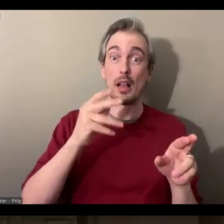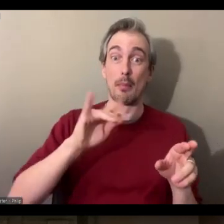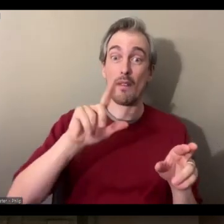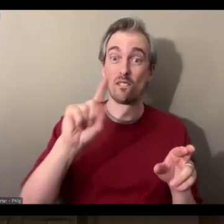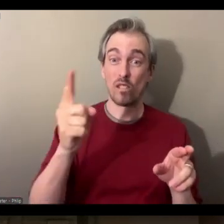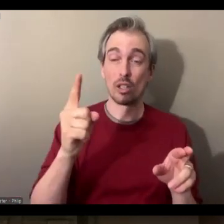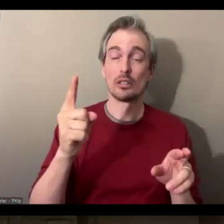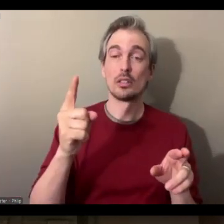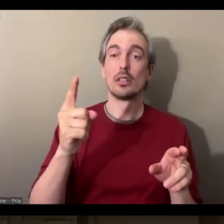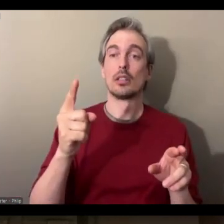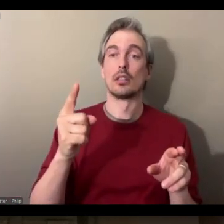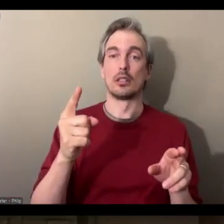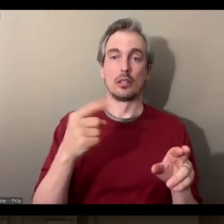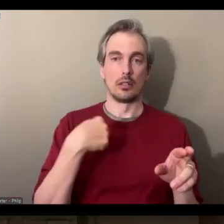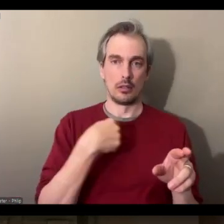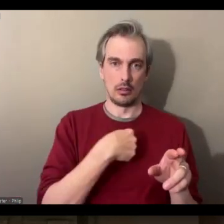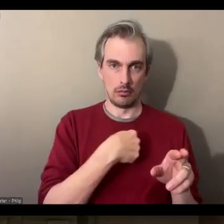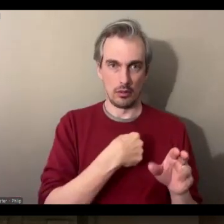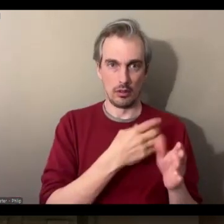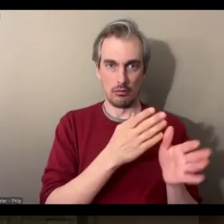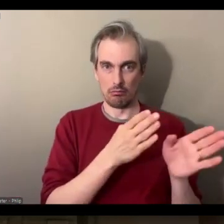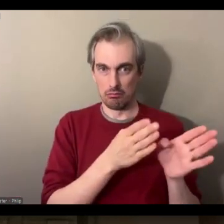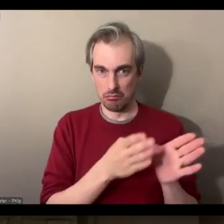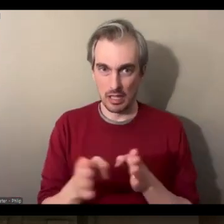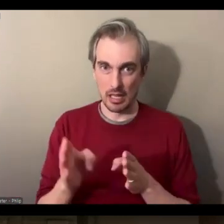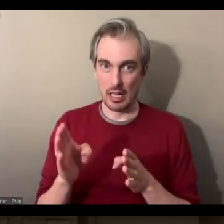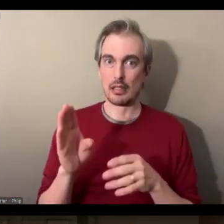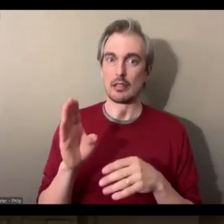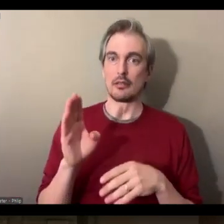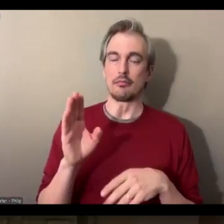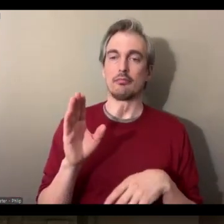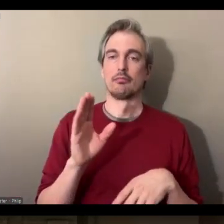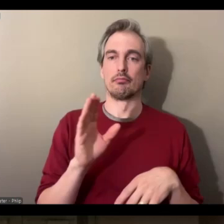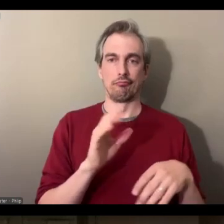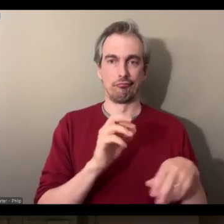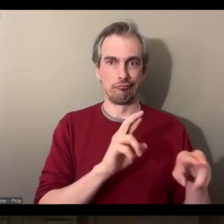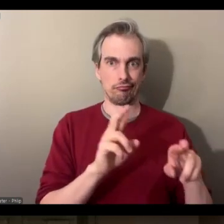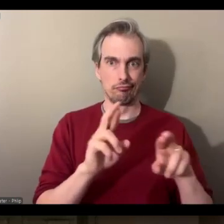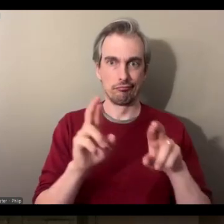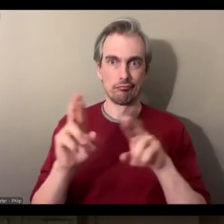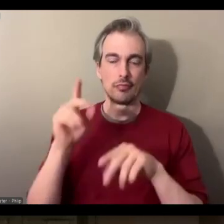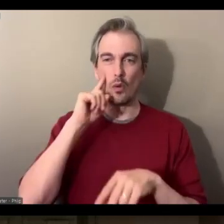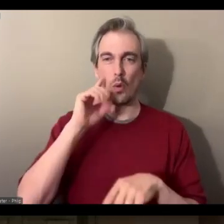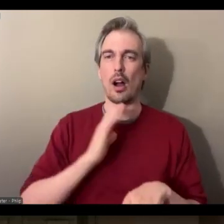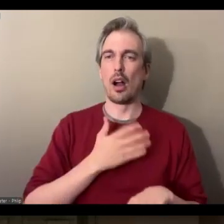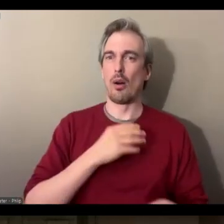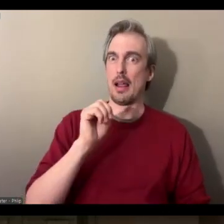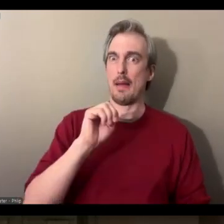an MVP product and locking in a structure that will allow you to iterate closer to your official